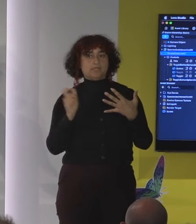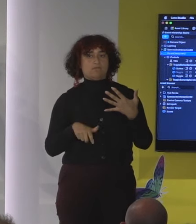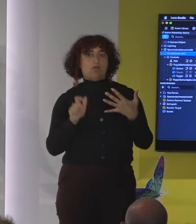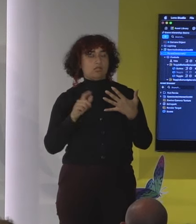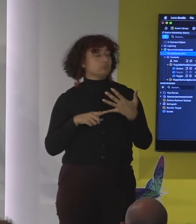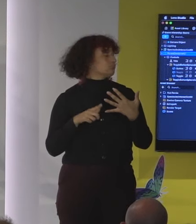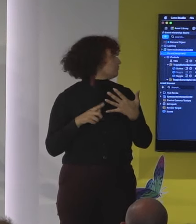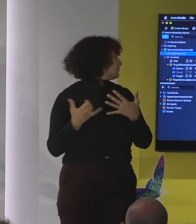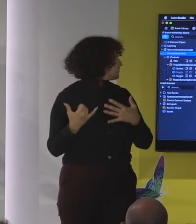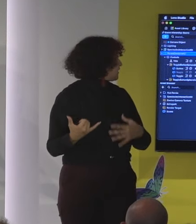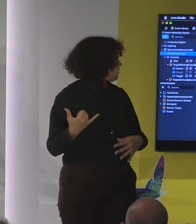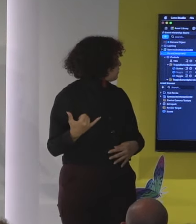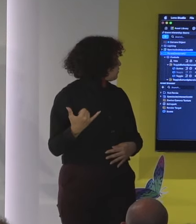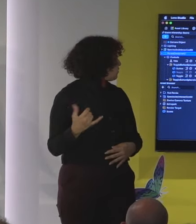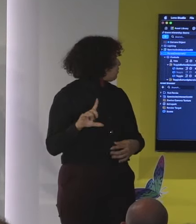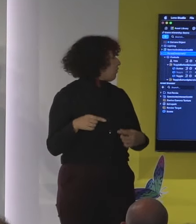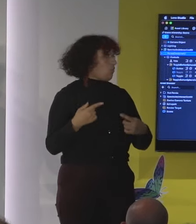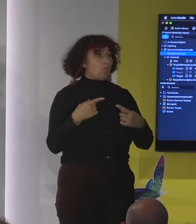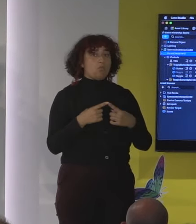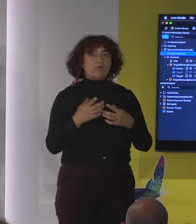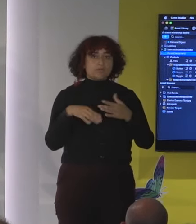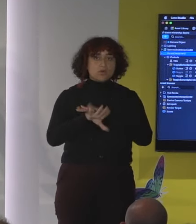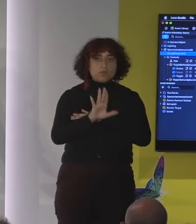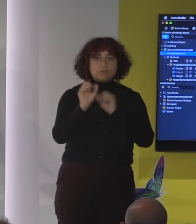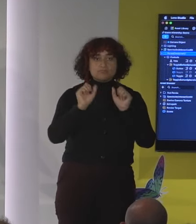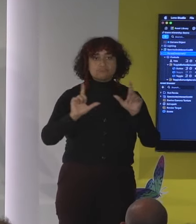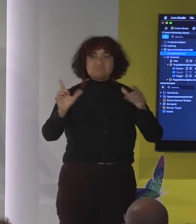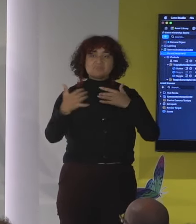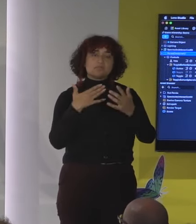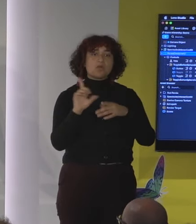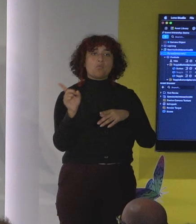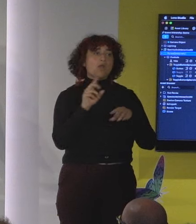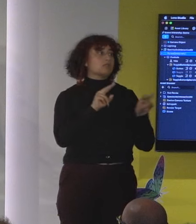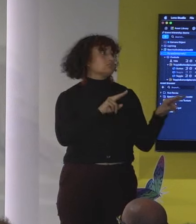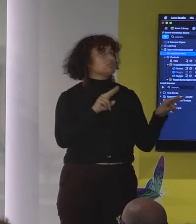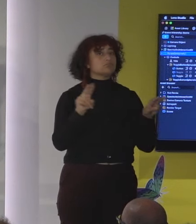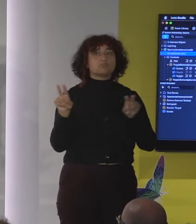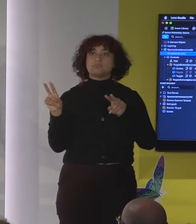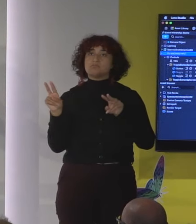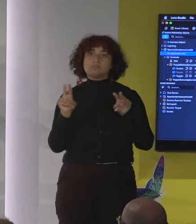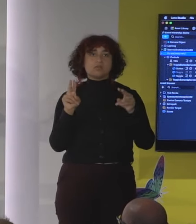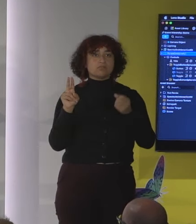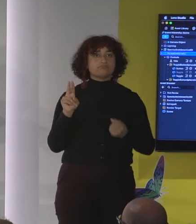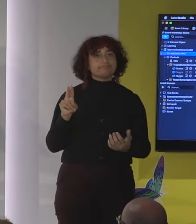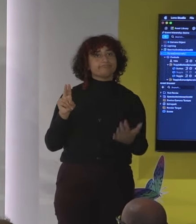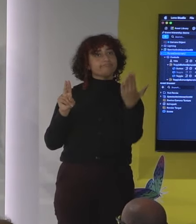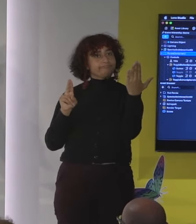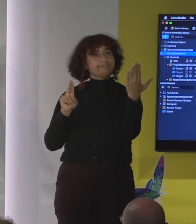And so, now, when go they into their experience, regardless of where they're at, it'll naturally appear in front of them.